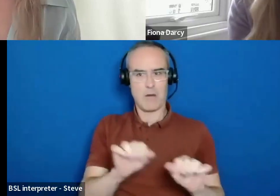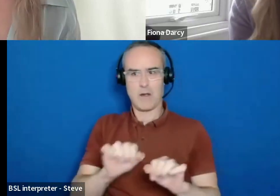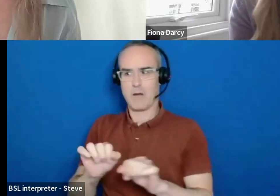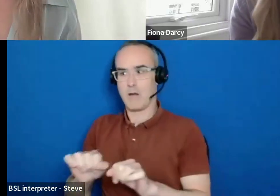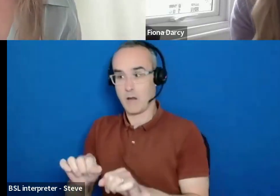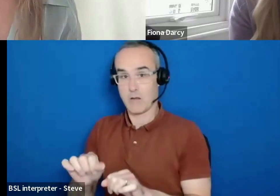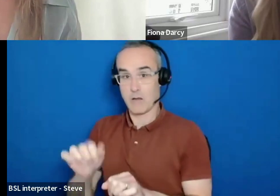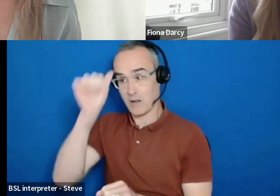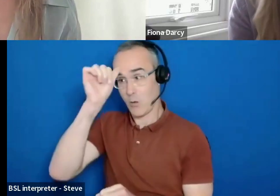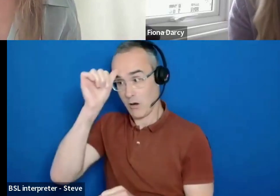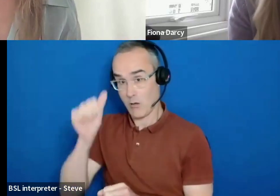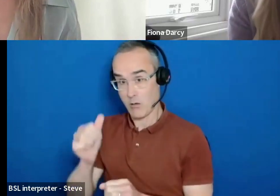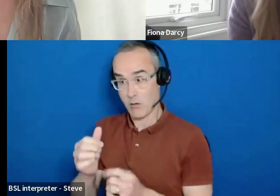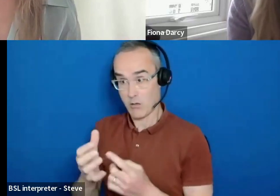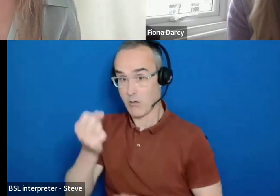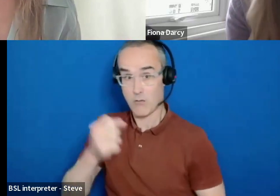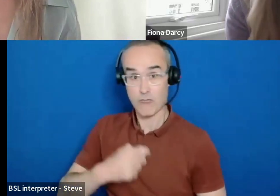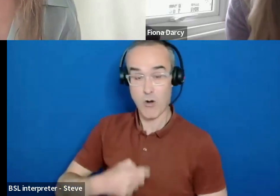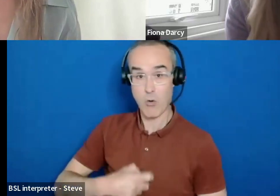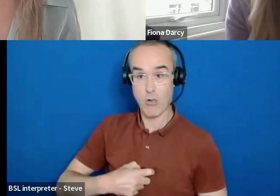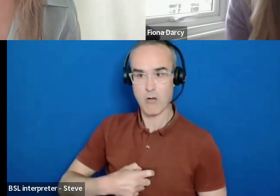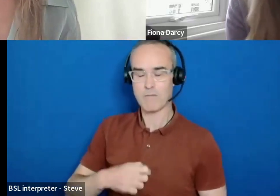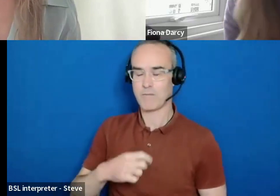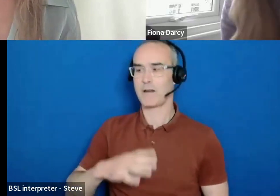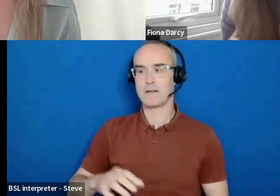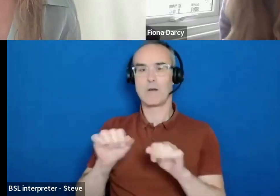But we will always try and tell you and let you know what's happening.